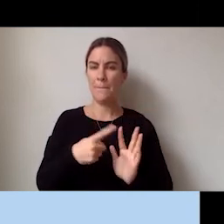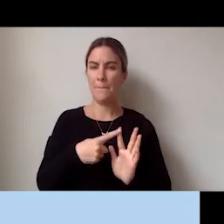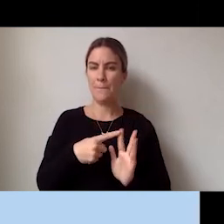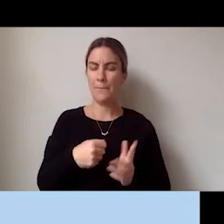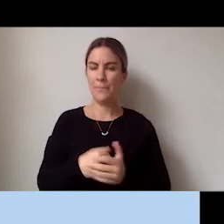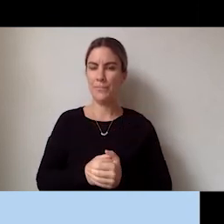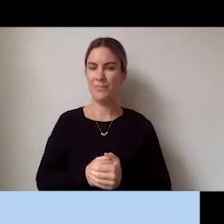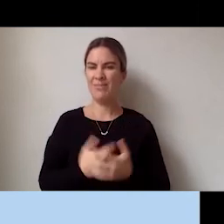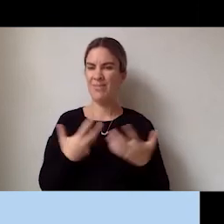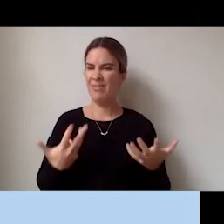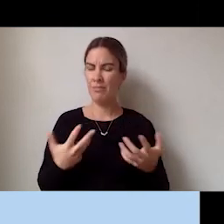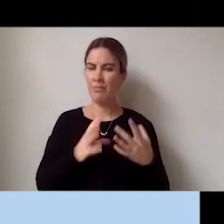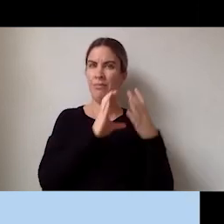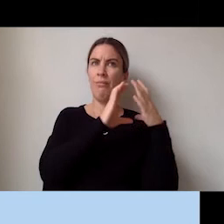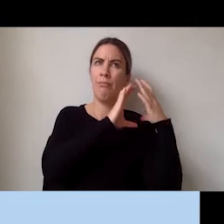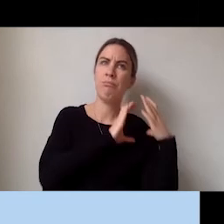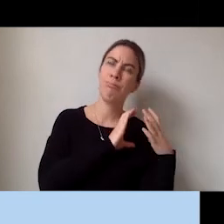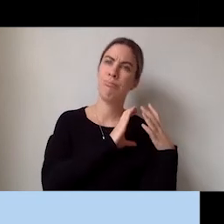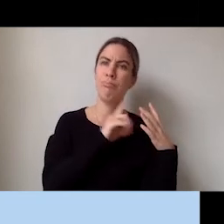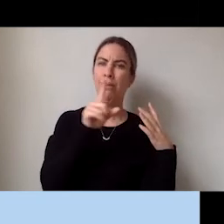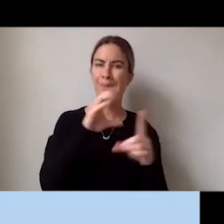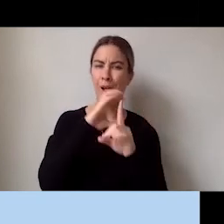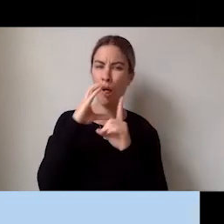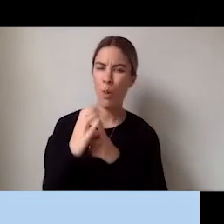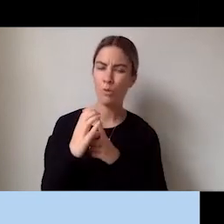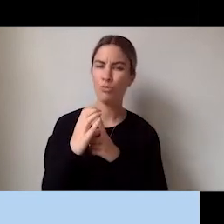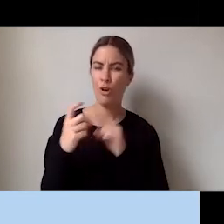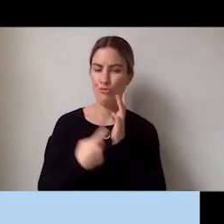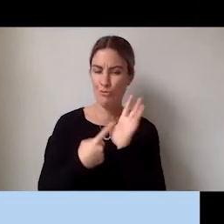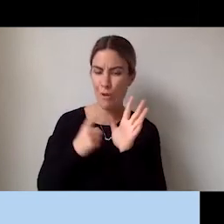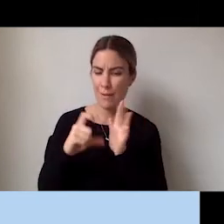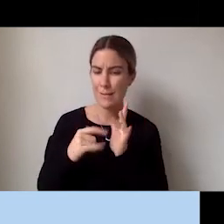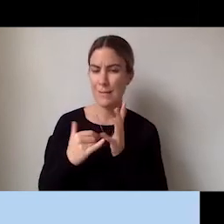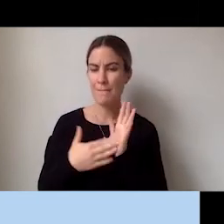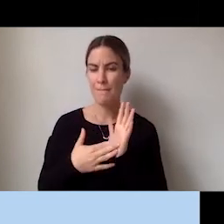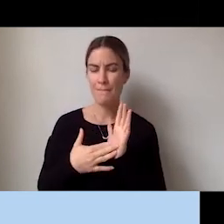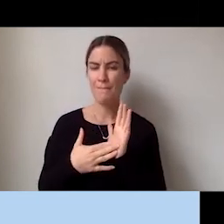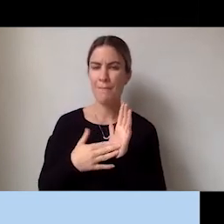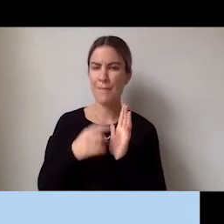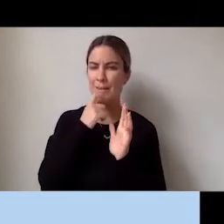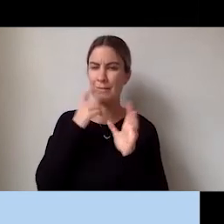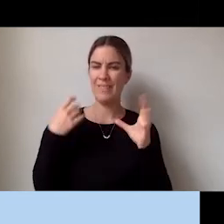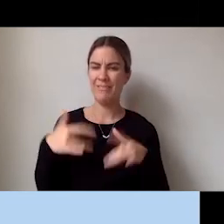culture and racism and misogyny that kind of bears down on us as though -